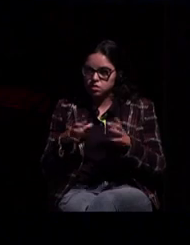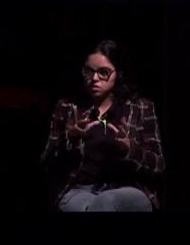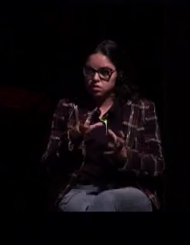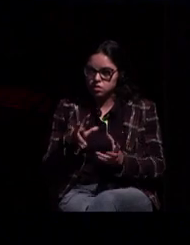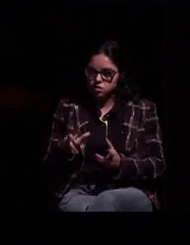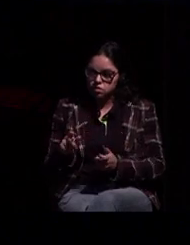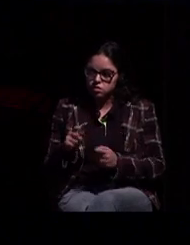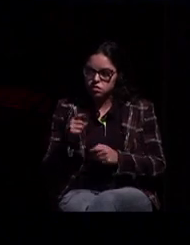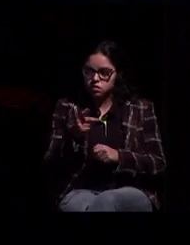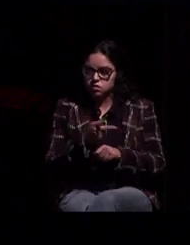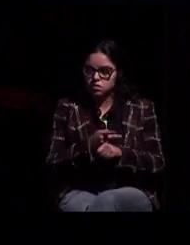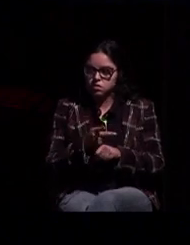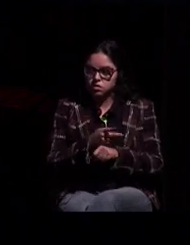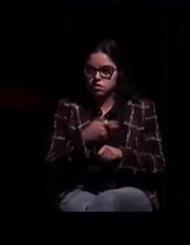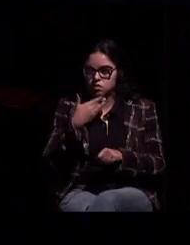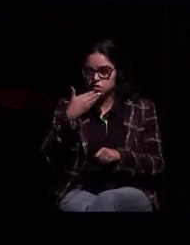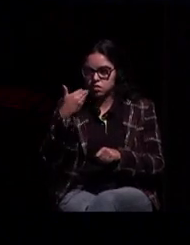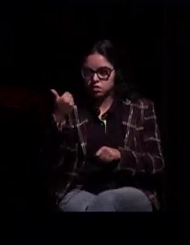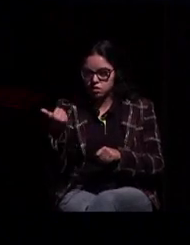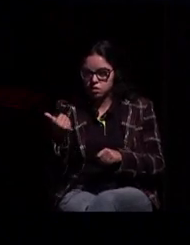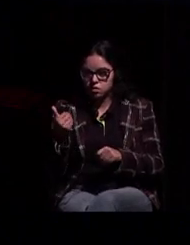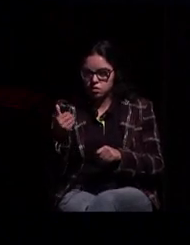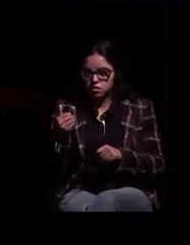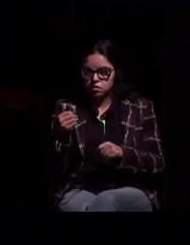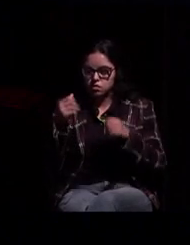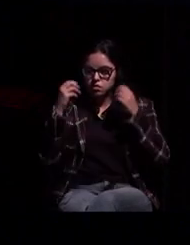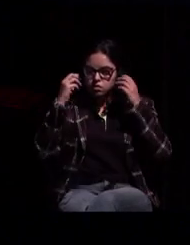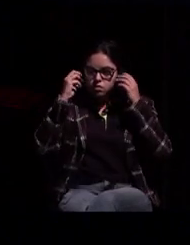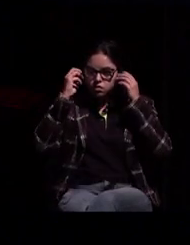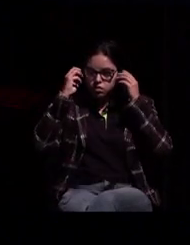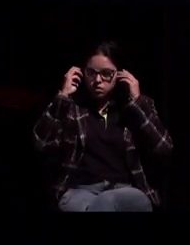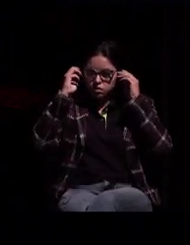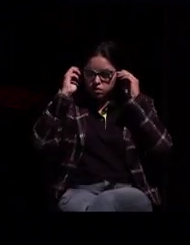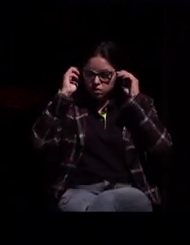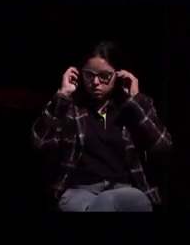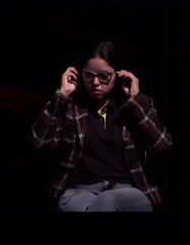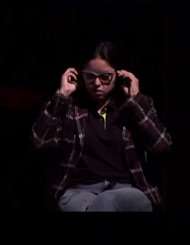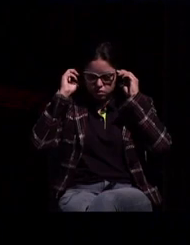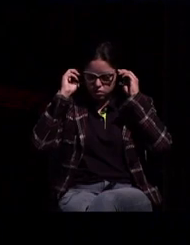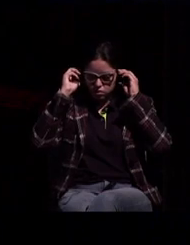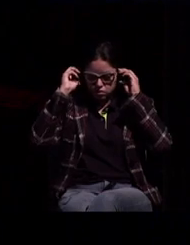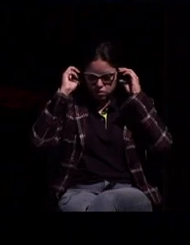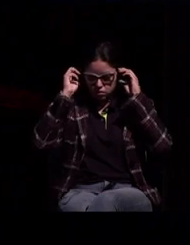In tourism you can invest in different territories, but you will have to build attractions in there.